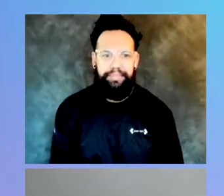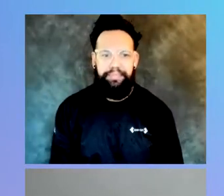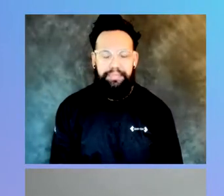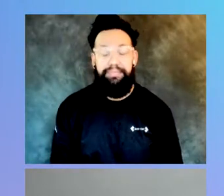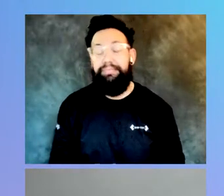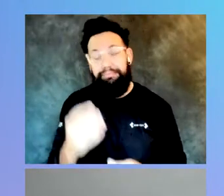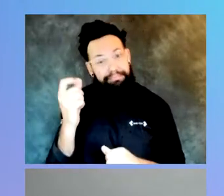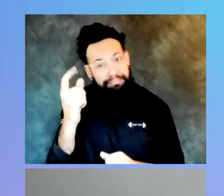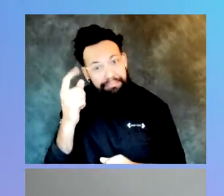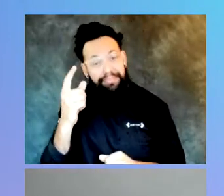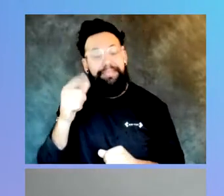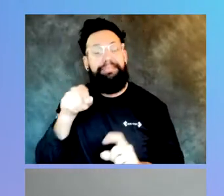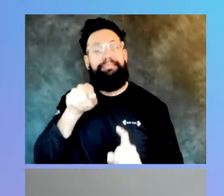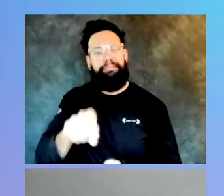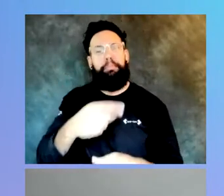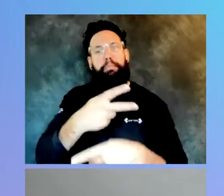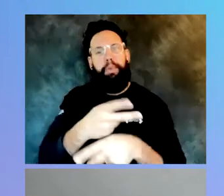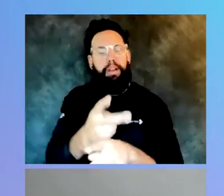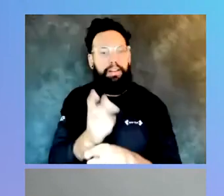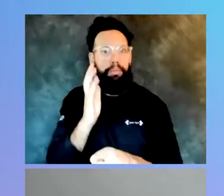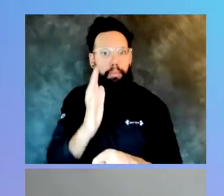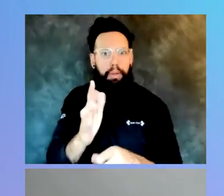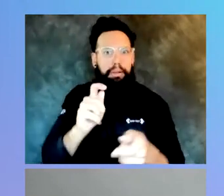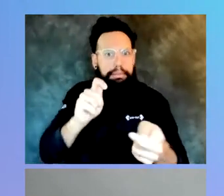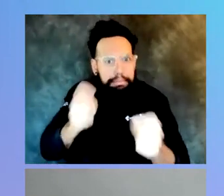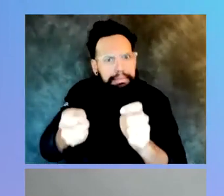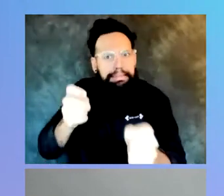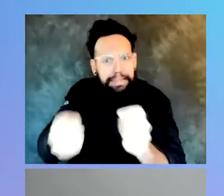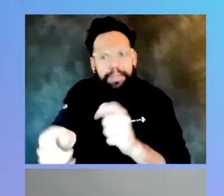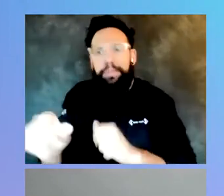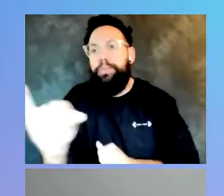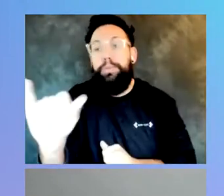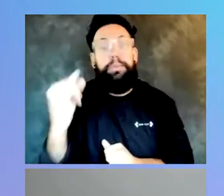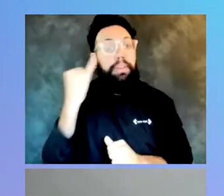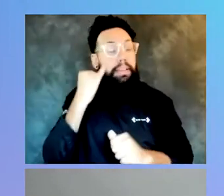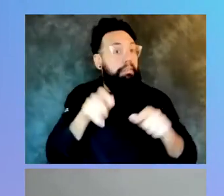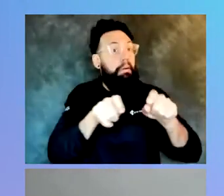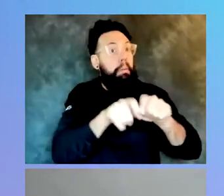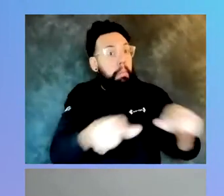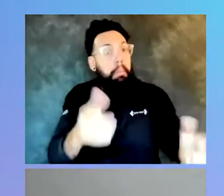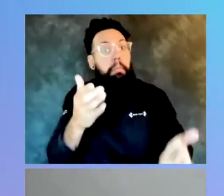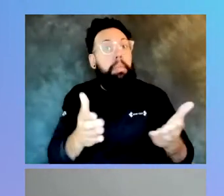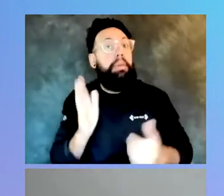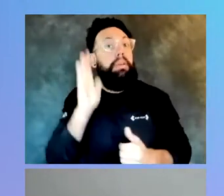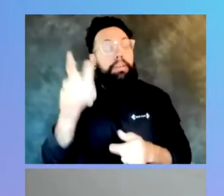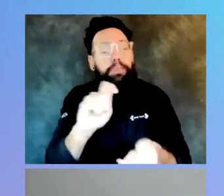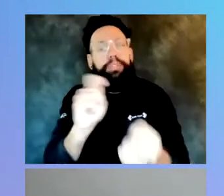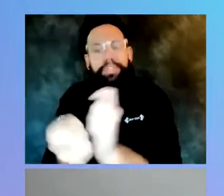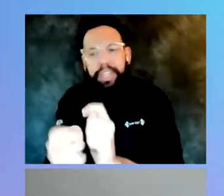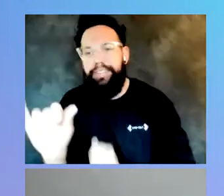undeveloped and, uh, evolve, it may be slightly different than when you do it live, uh,